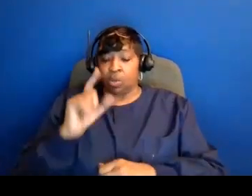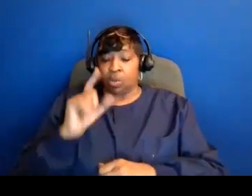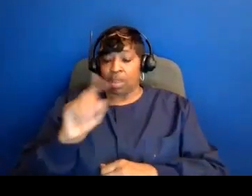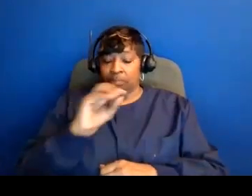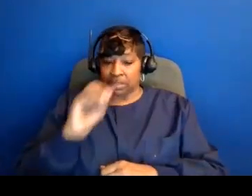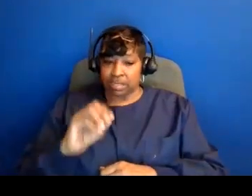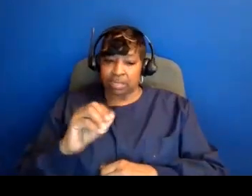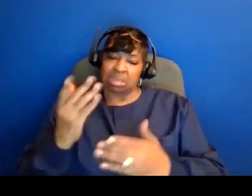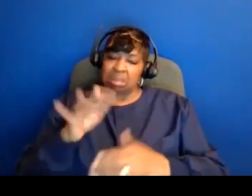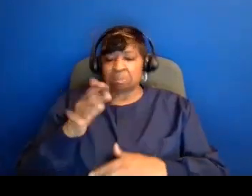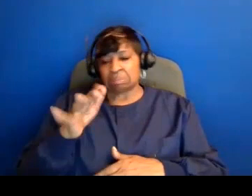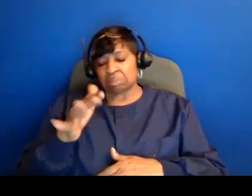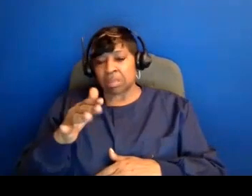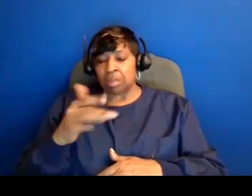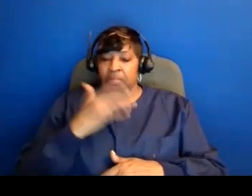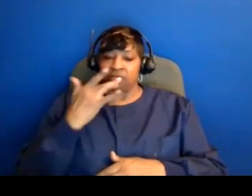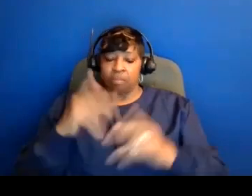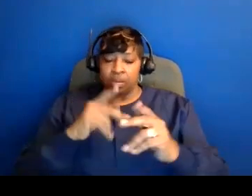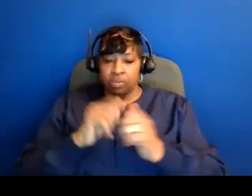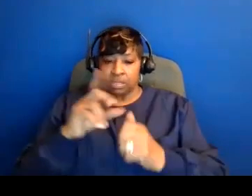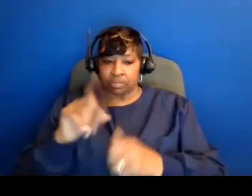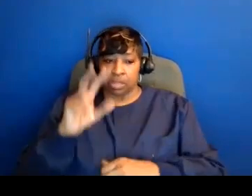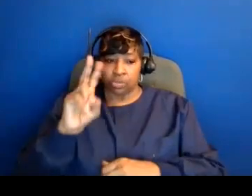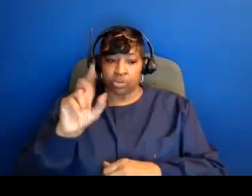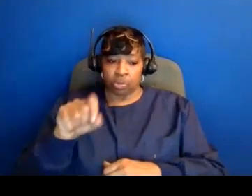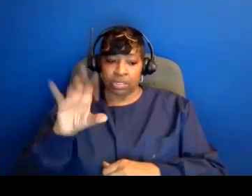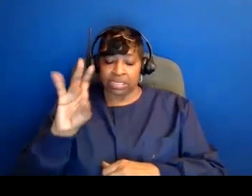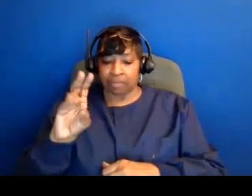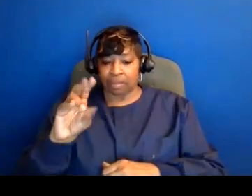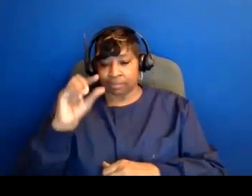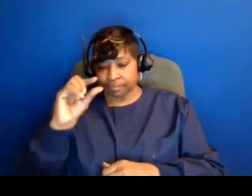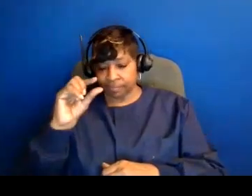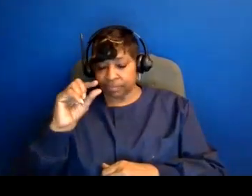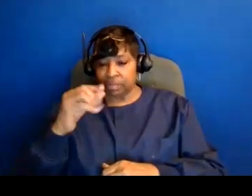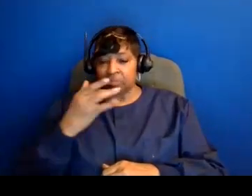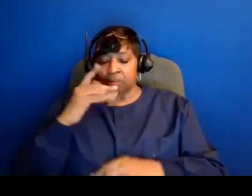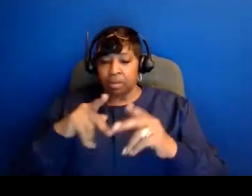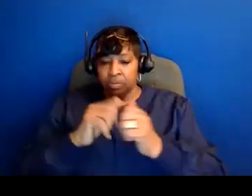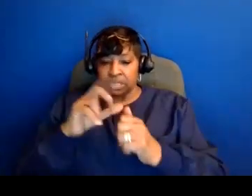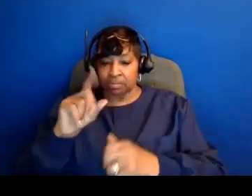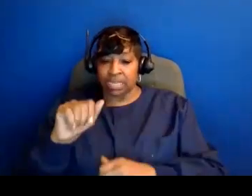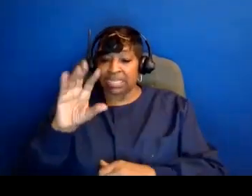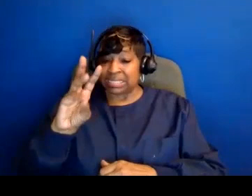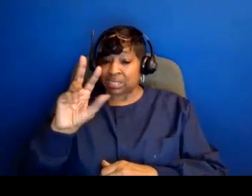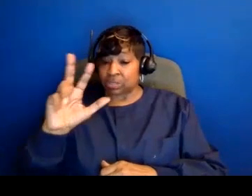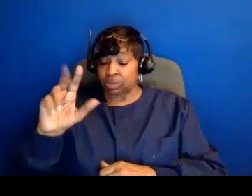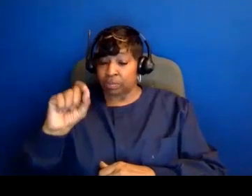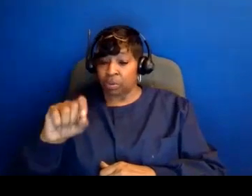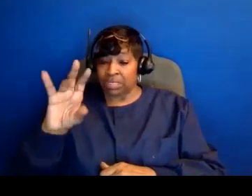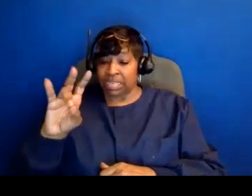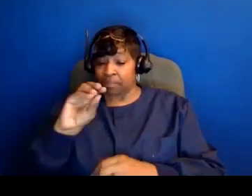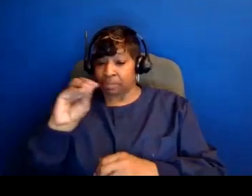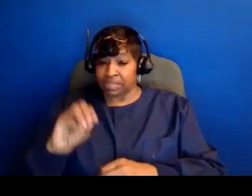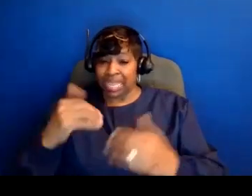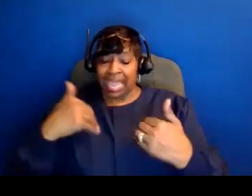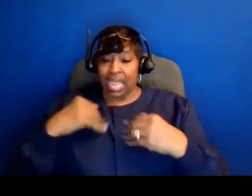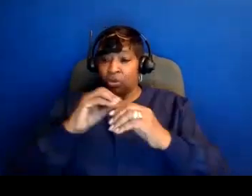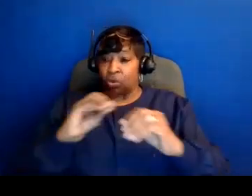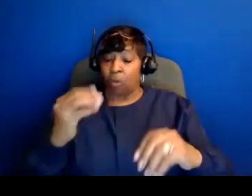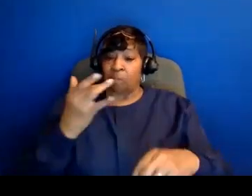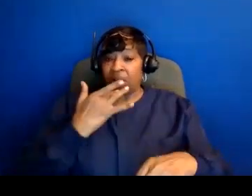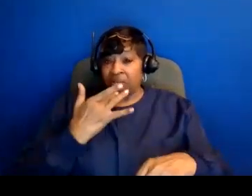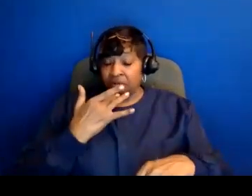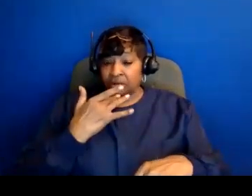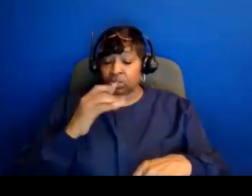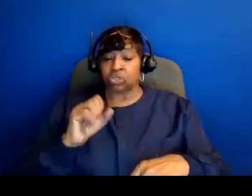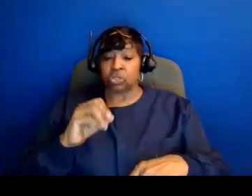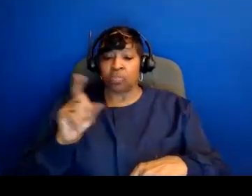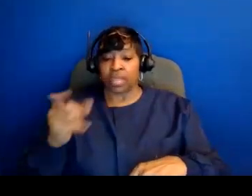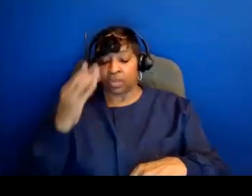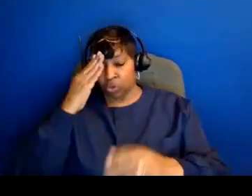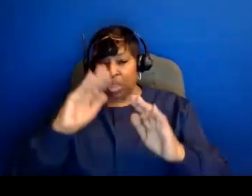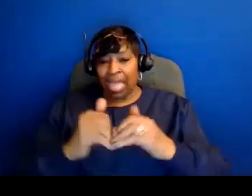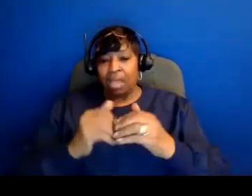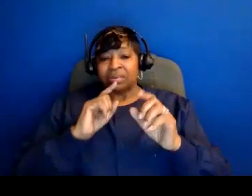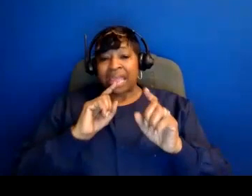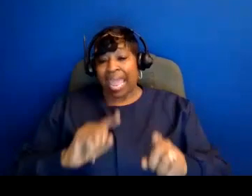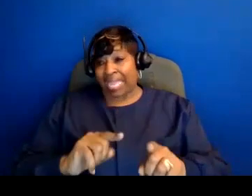lauravanpuymbrouck: So using those 2 measures. What we saw explicitly, this slide shows the slide of healthcare providers explicit attitudes. It shows almost 0% strongly preferred. People with disabilities.